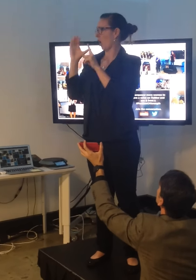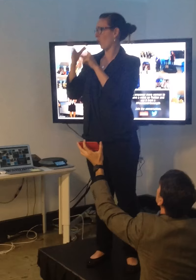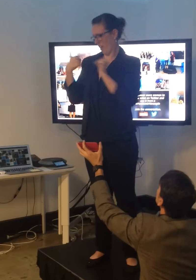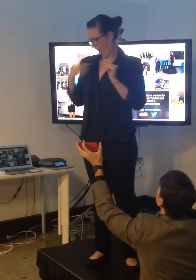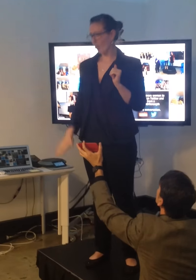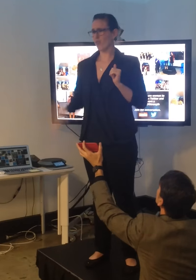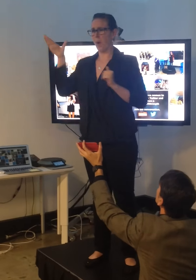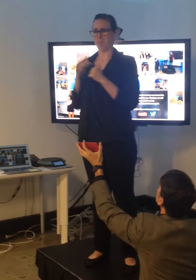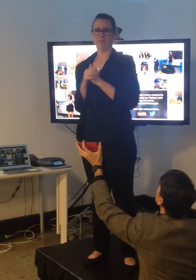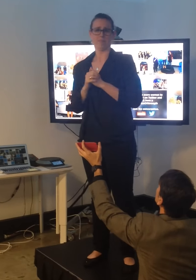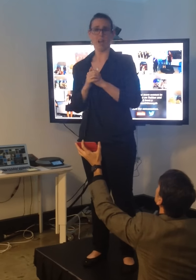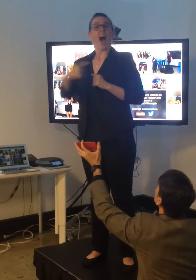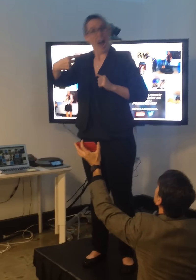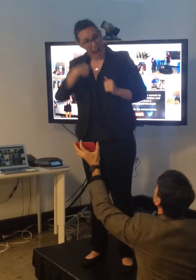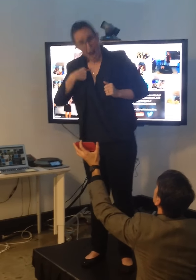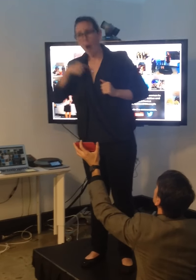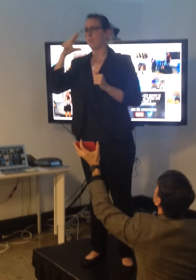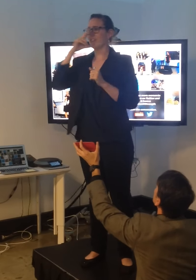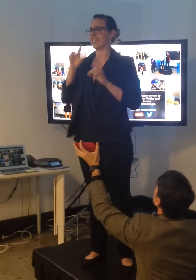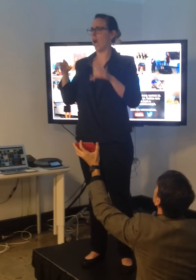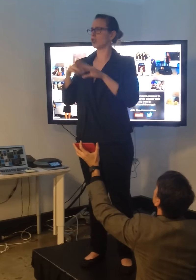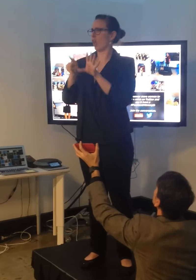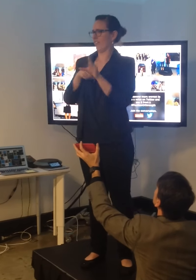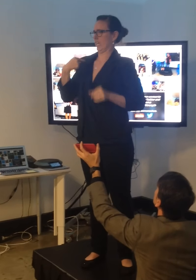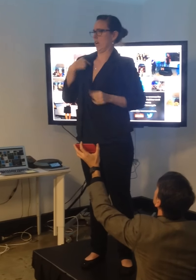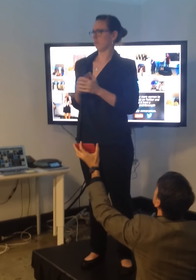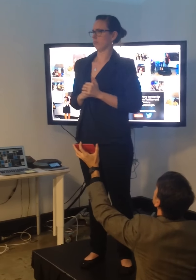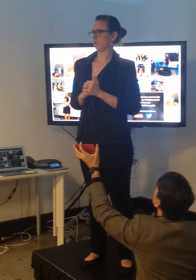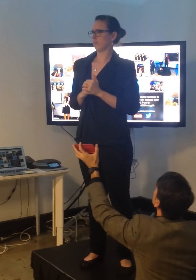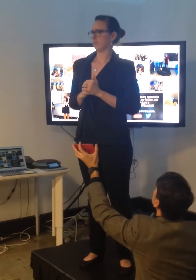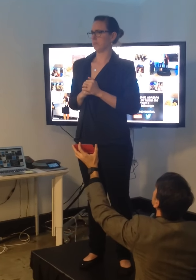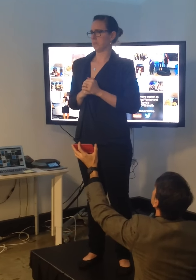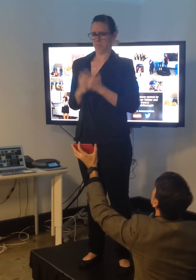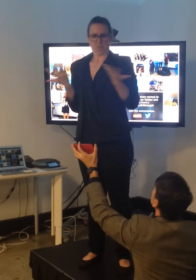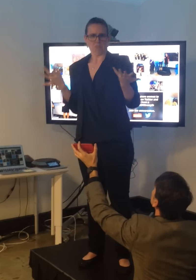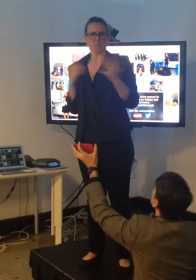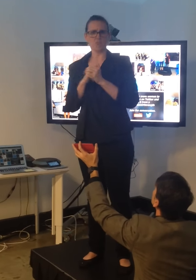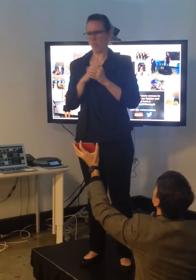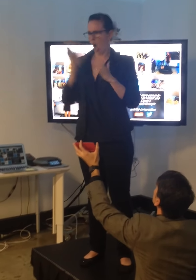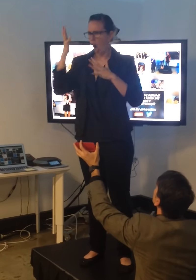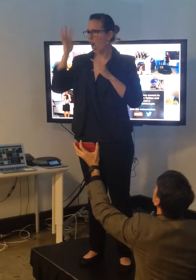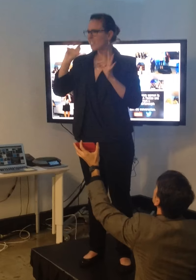So, I'm bilingual and bicultural. I grew up in a deaf family. I'm the Young Australian of the Year.